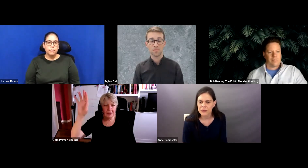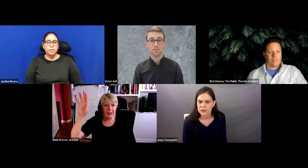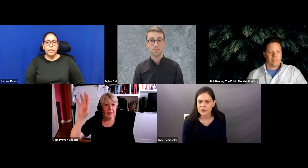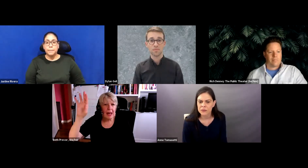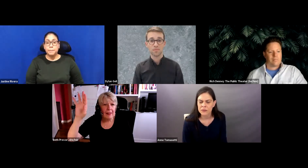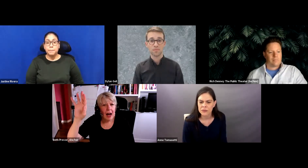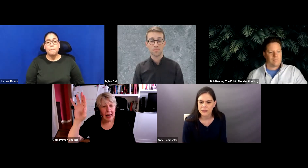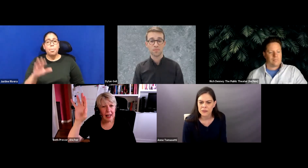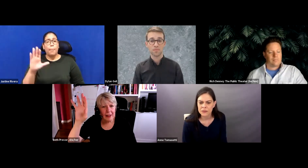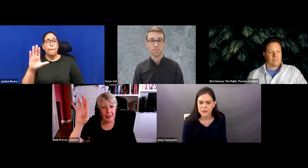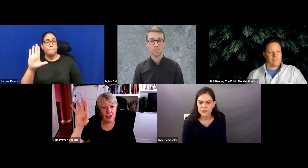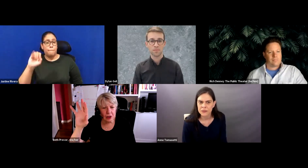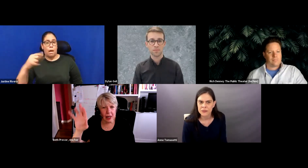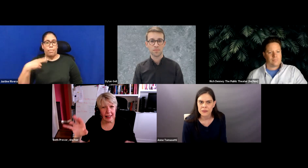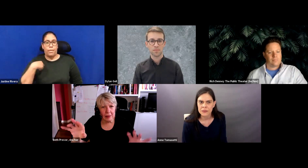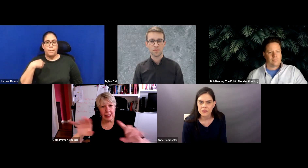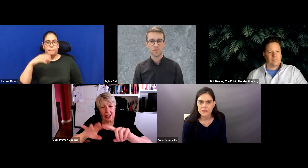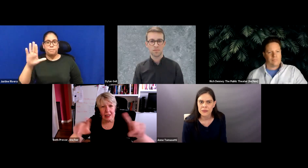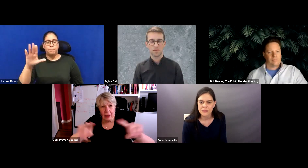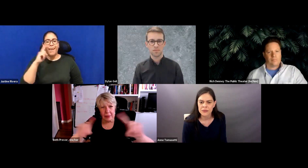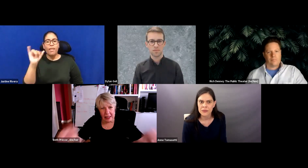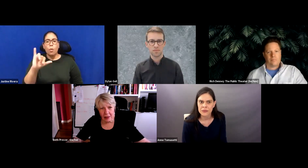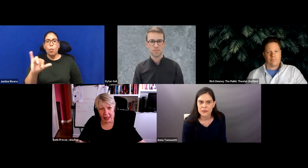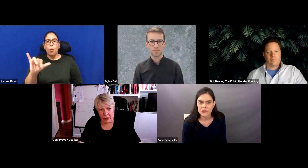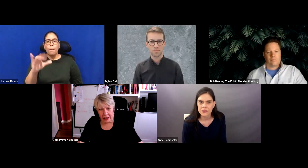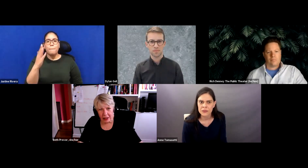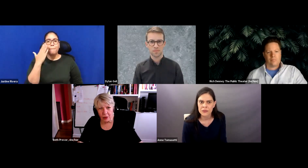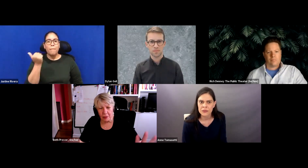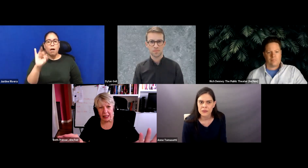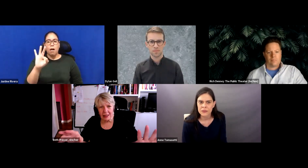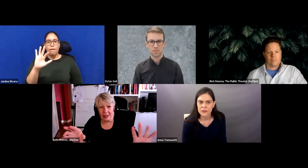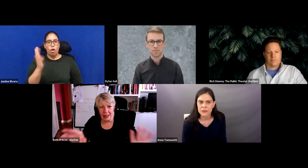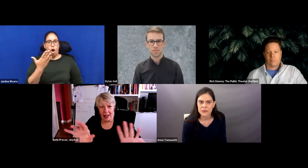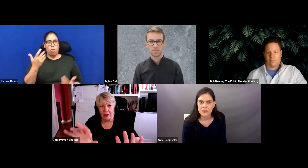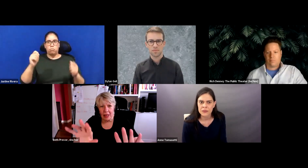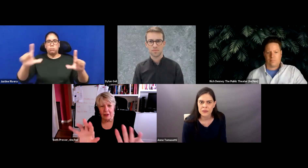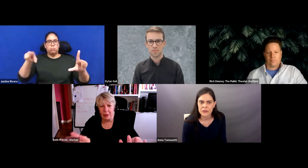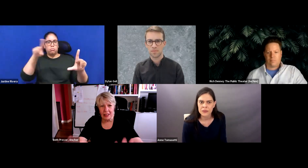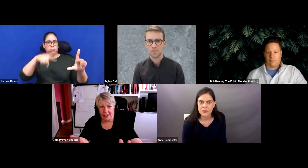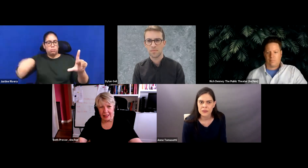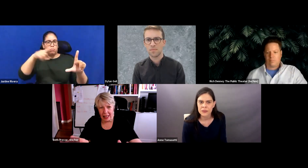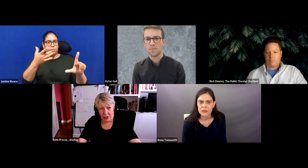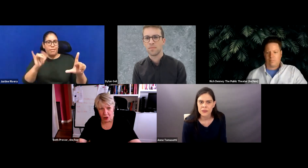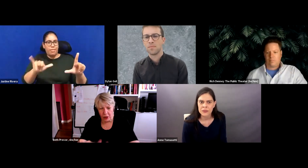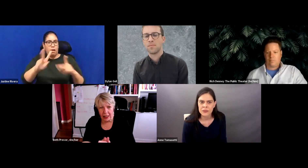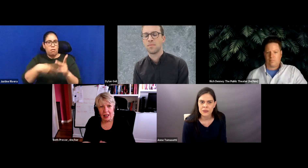This is Beth. I think, too, again, because of the medium that we're dealing with, because everybody's on the same screen,